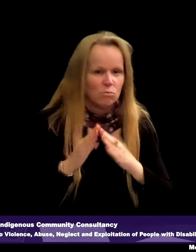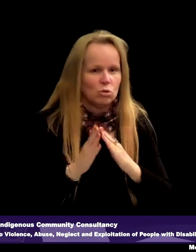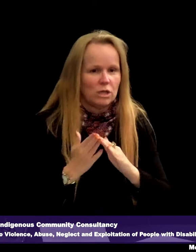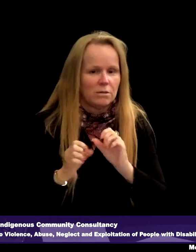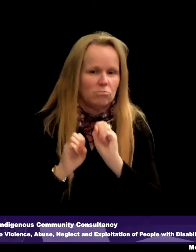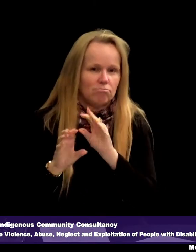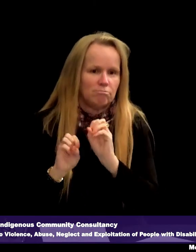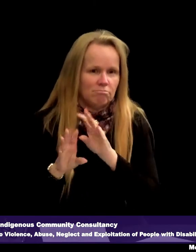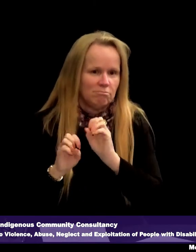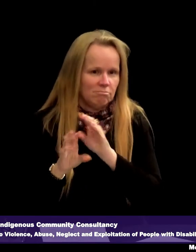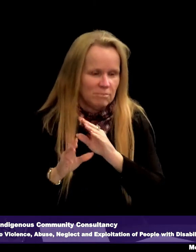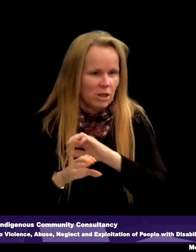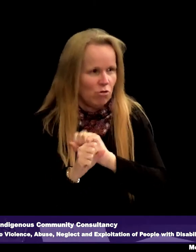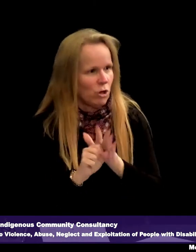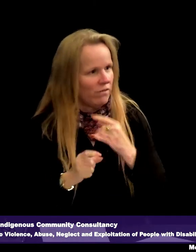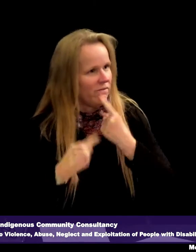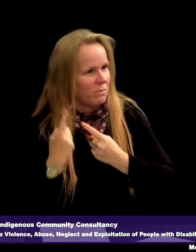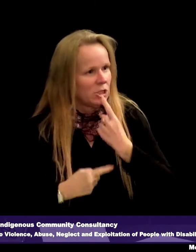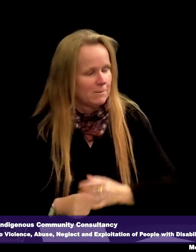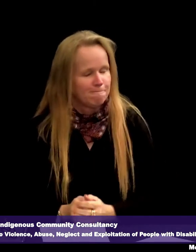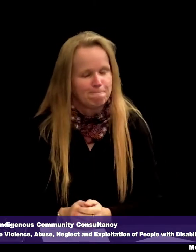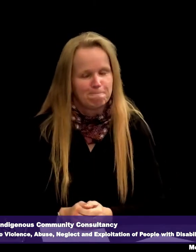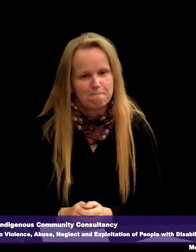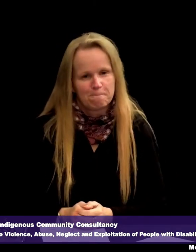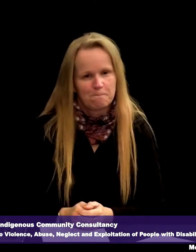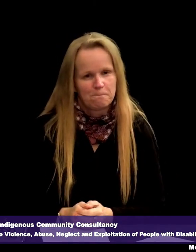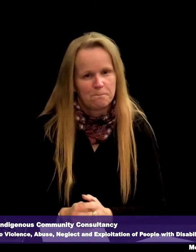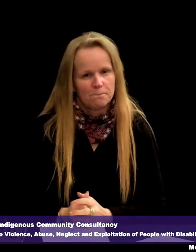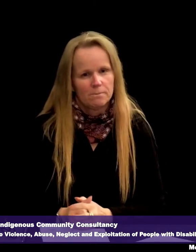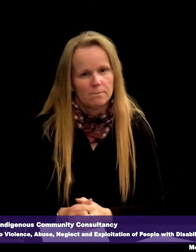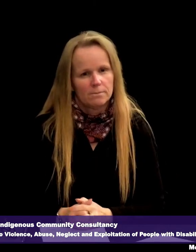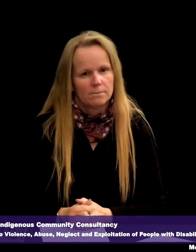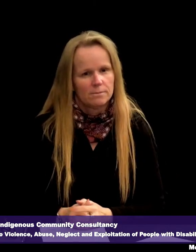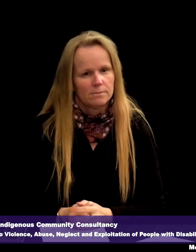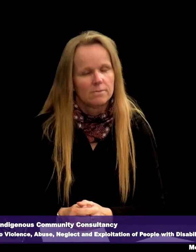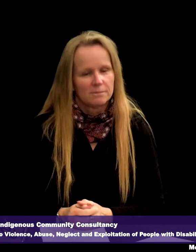communication with members of those communities and give them information about COVID and about the pandemic.